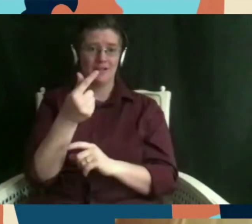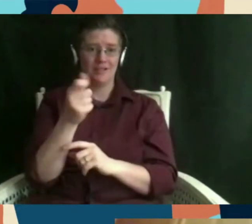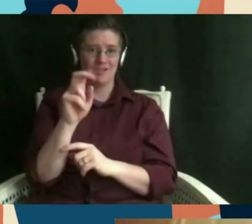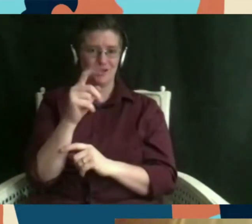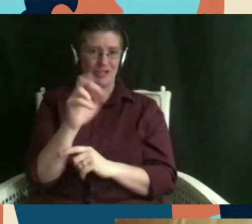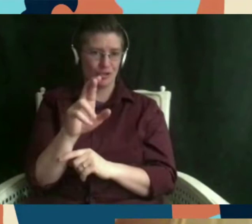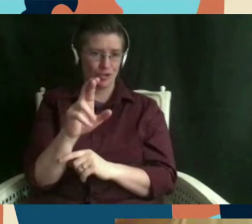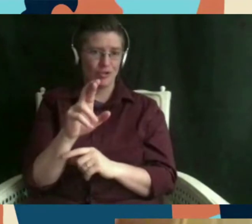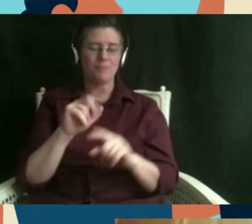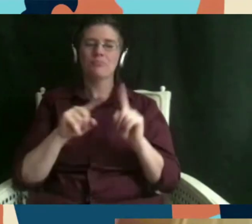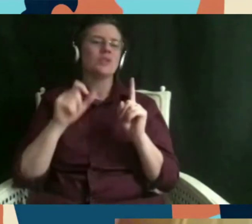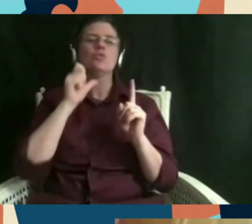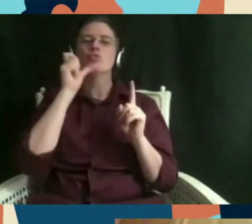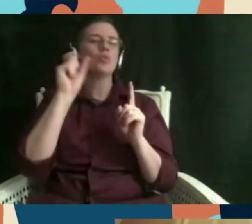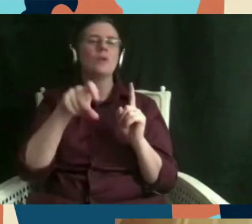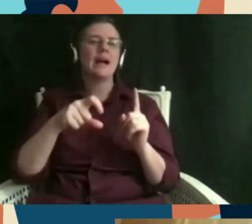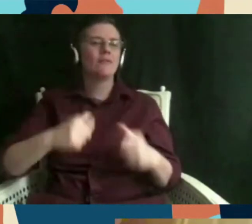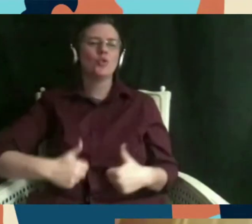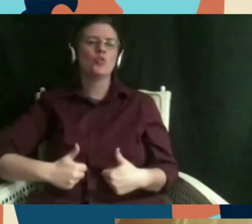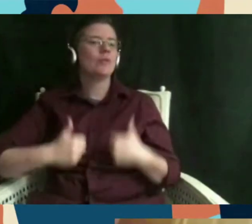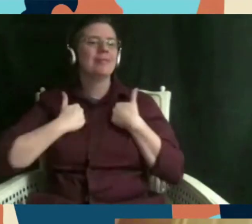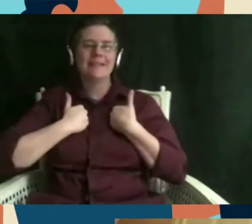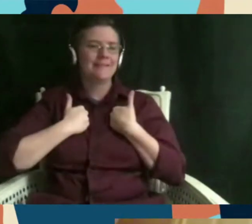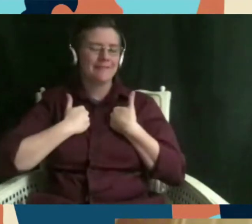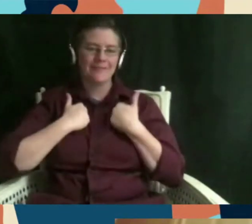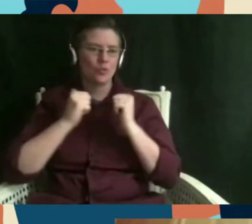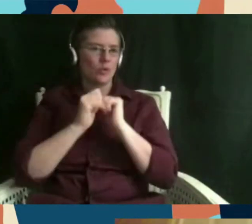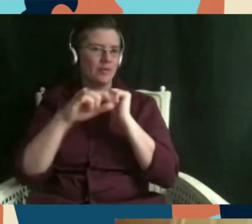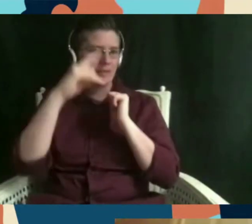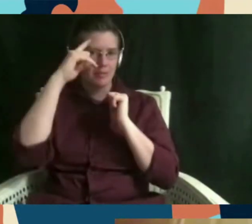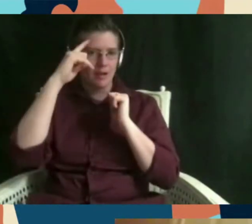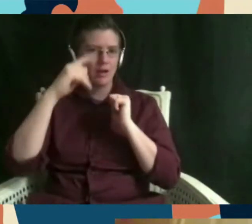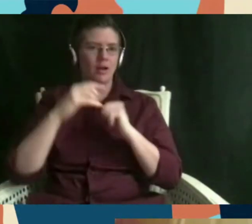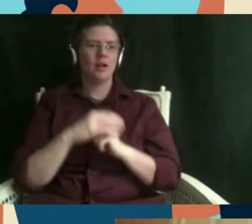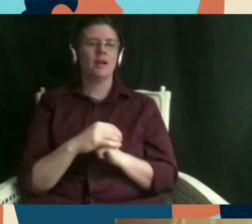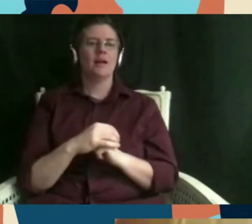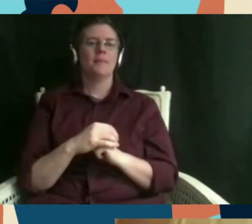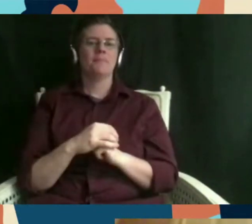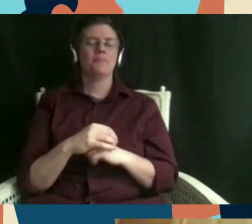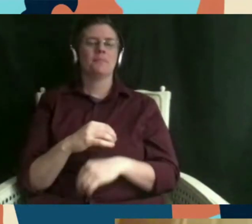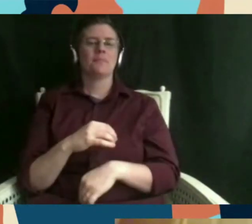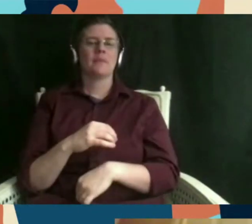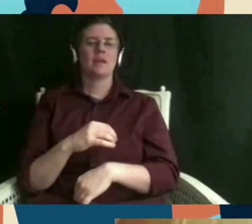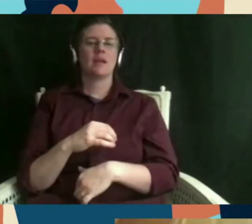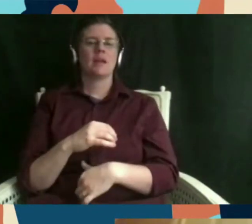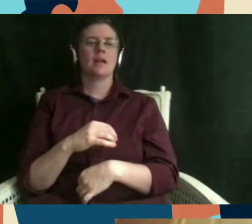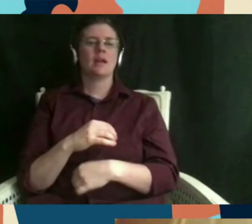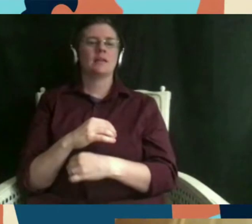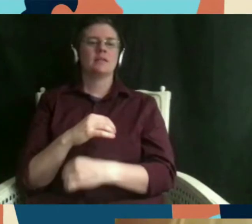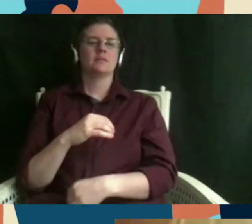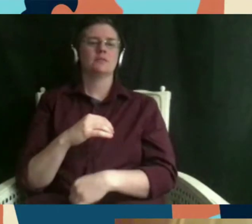and over time when you expose yourself to learning more and educating yourself and